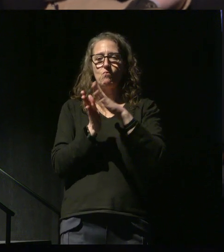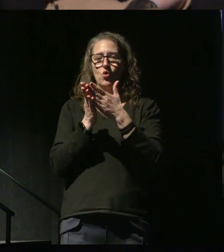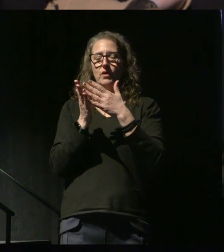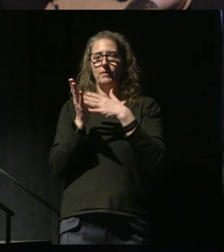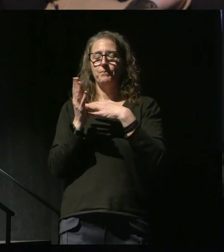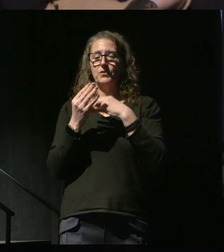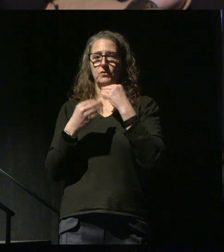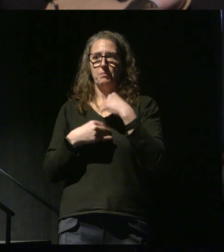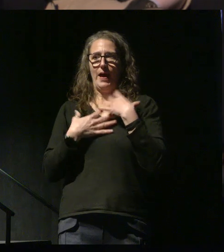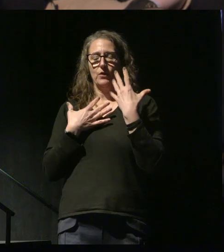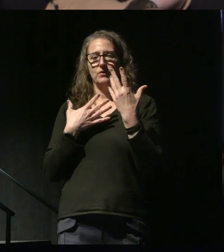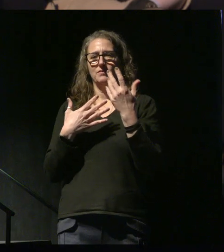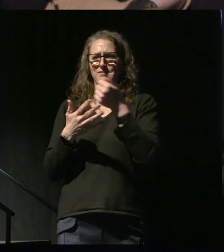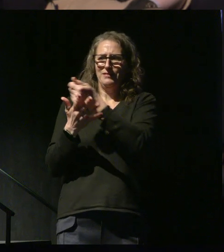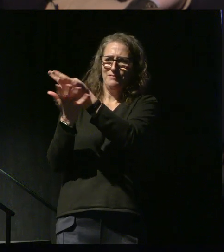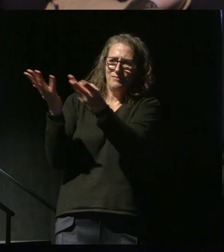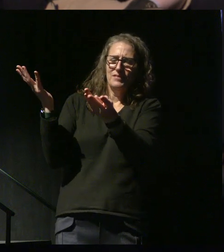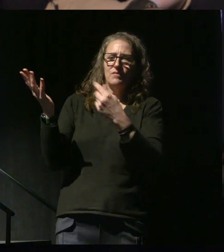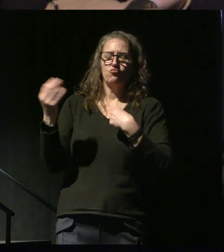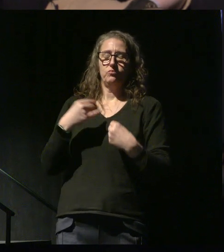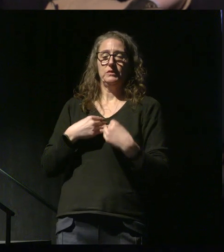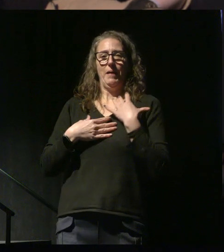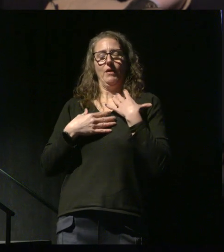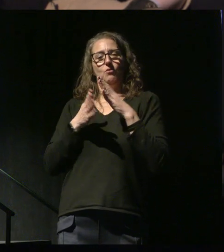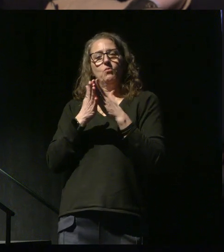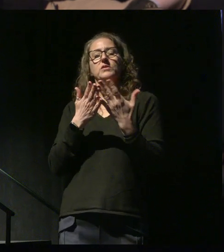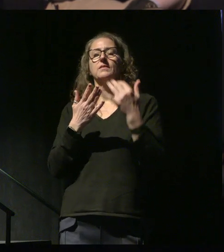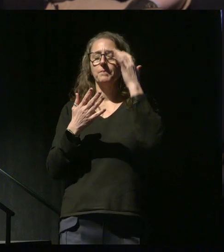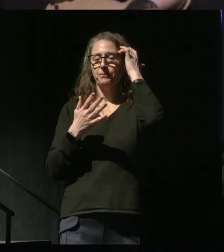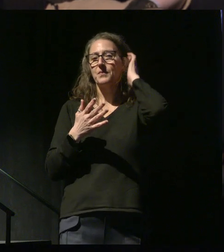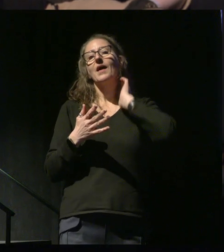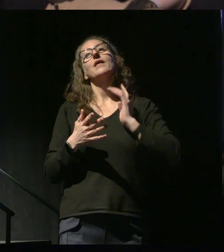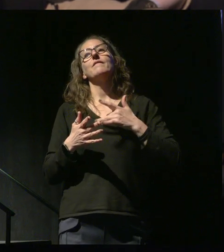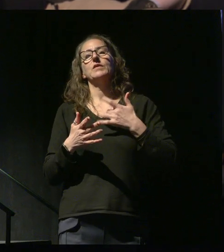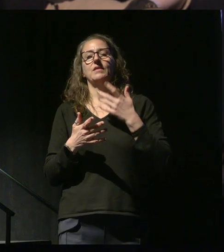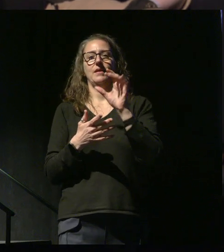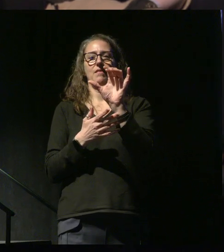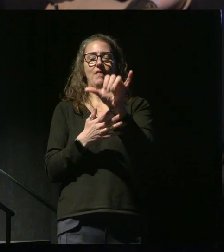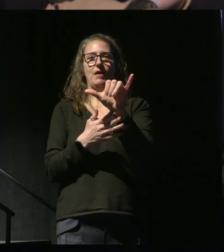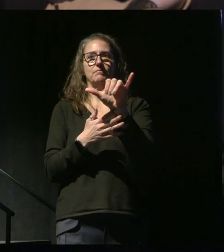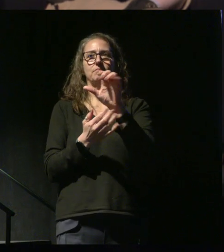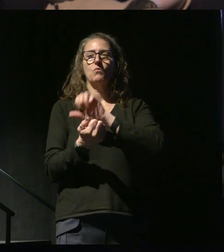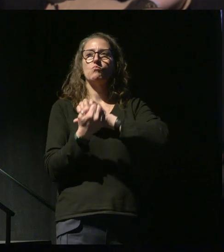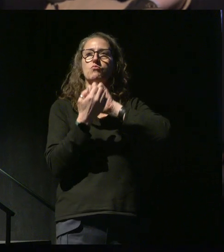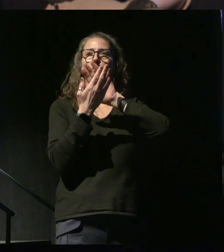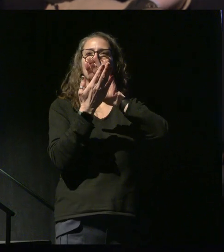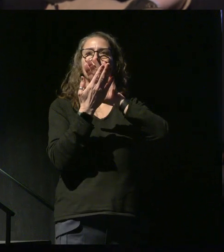it's just you know, like we have and I feel like what that does, what the epistolary mode does